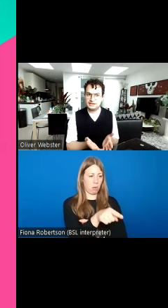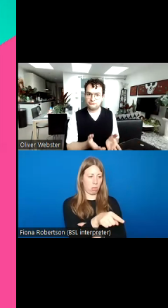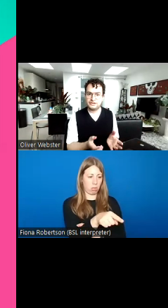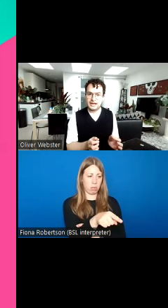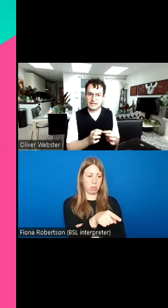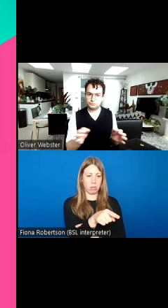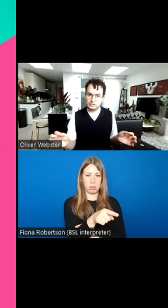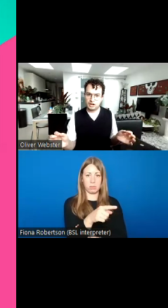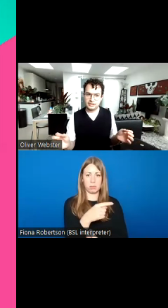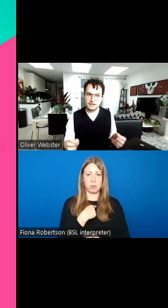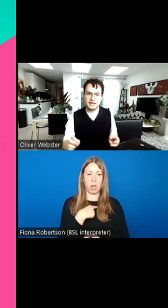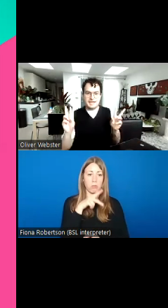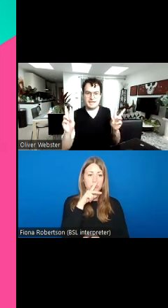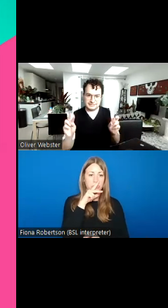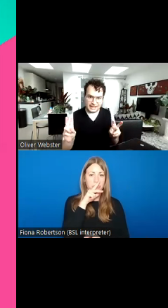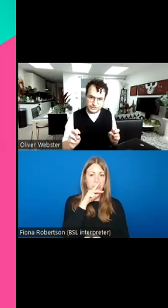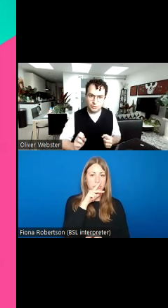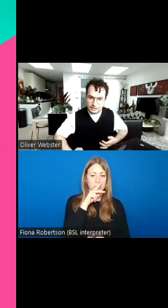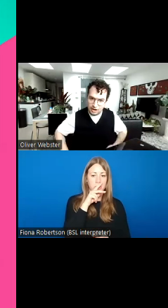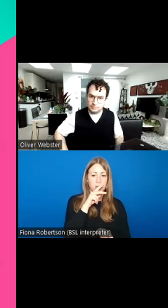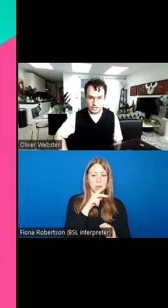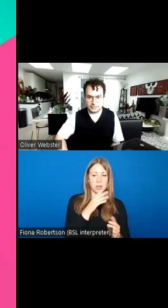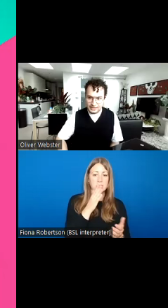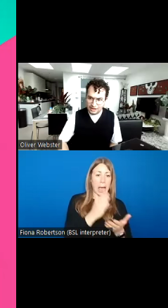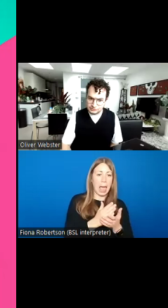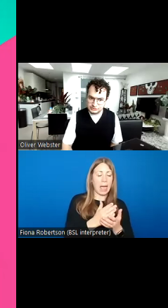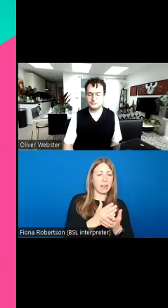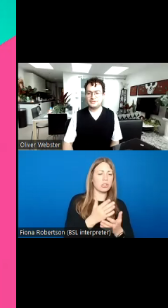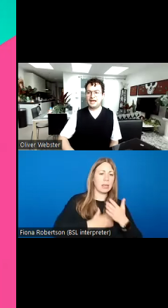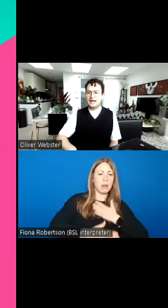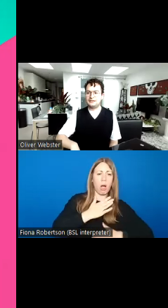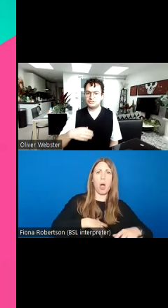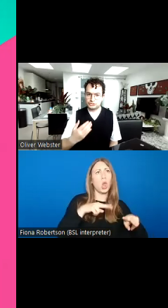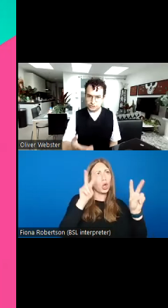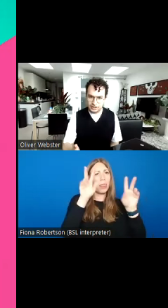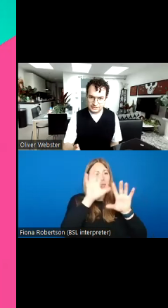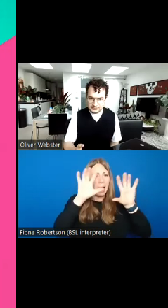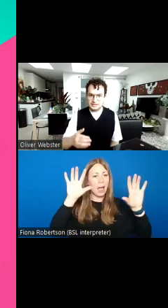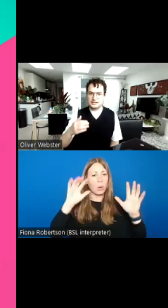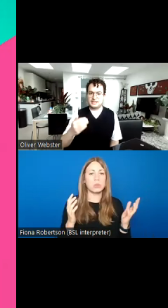If I read it as one line, it's actually quite calm. Look at the clouds. Two lines,